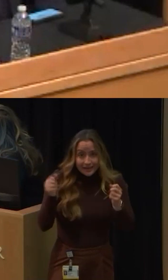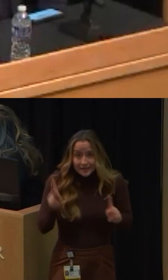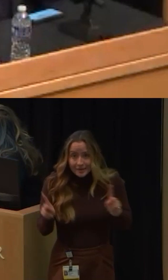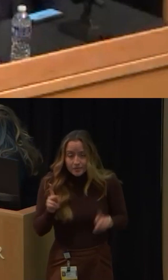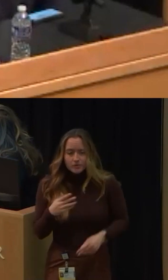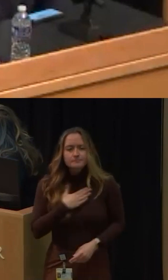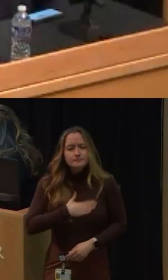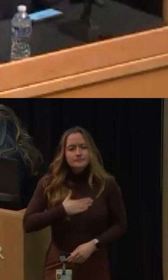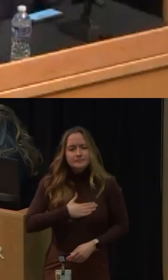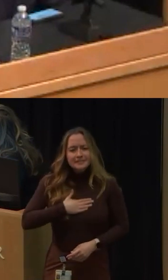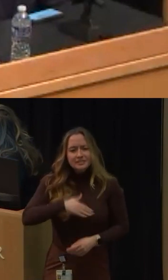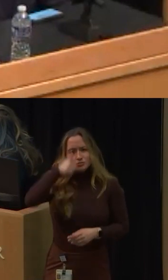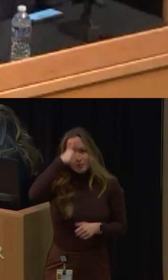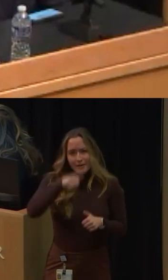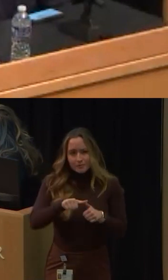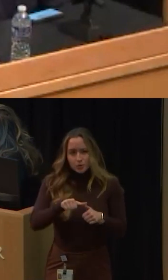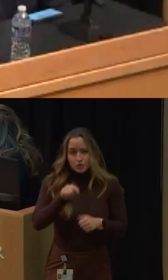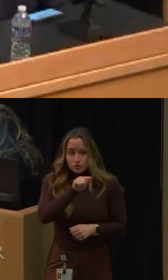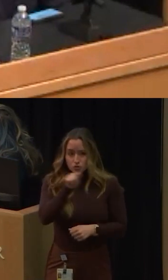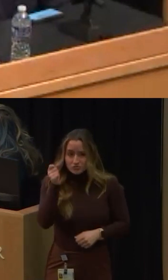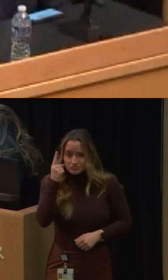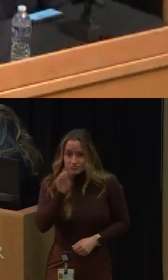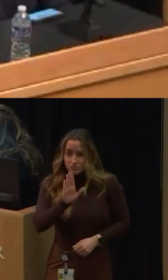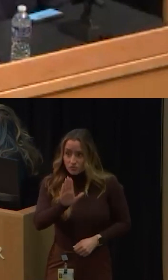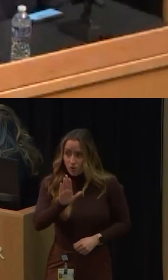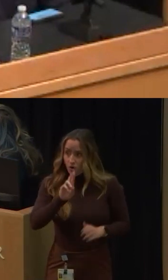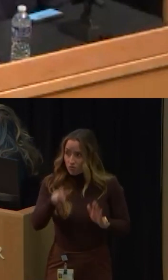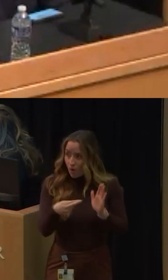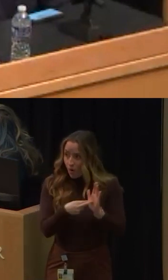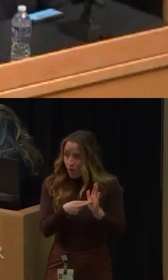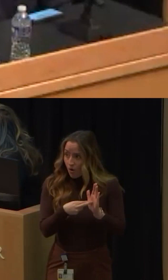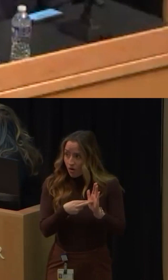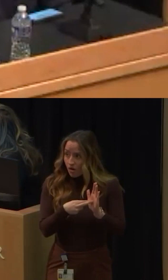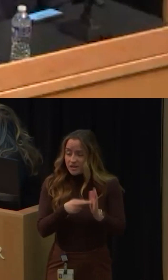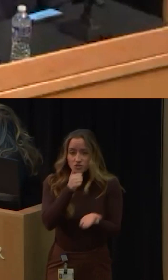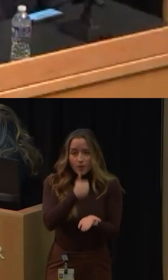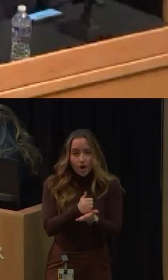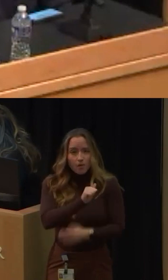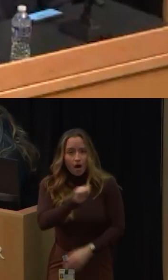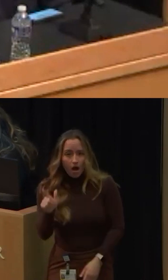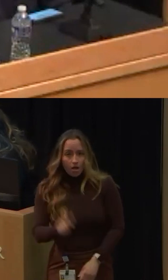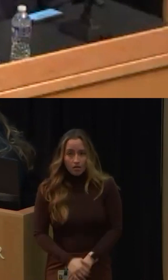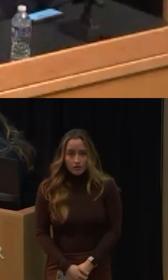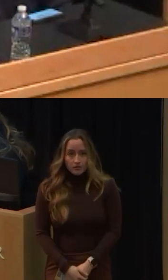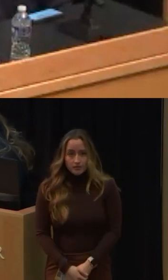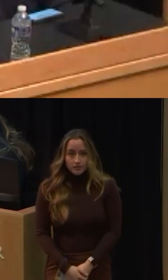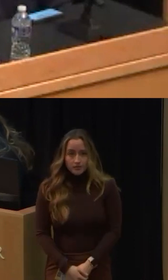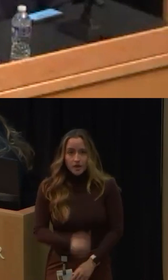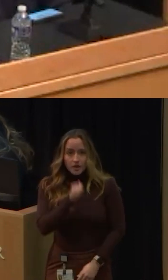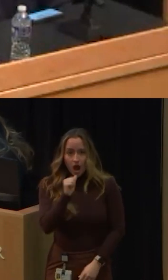just make sure that you understand that your role is helping and healing everybody, not just people who look like you.